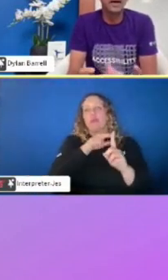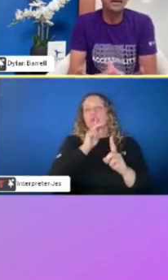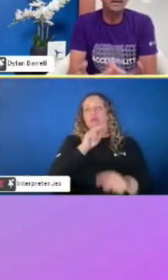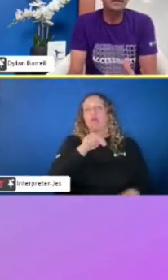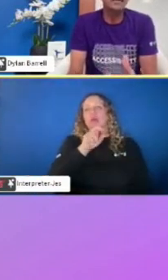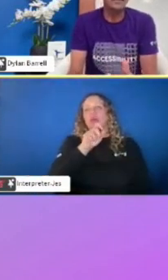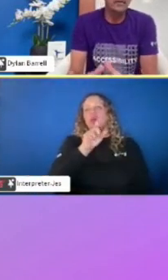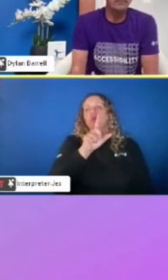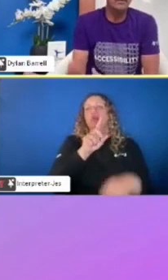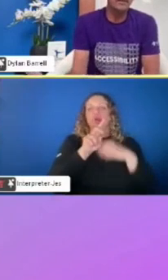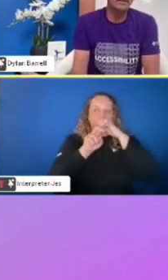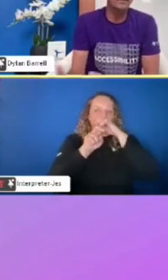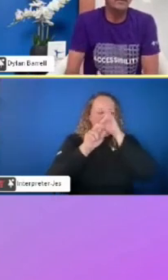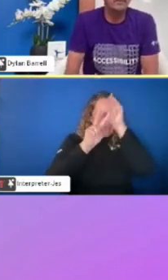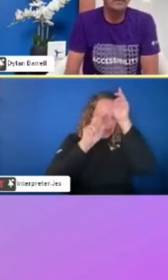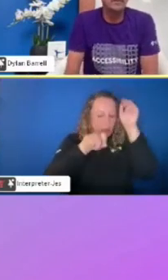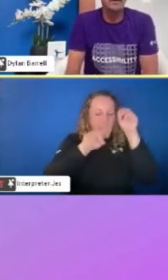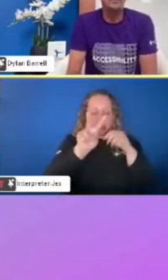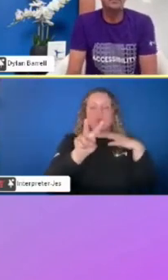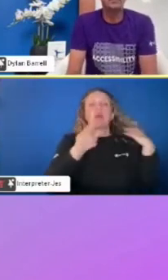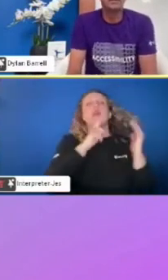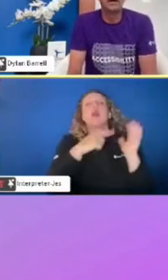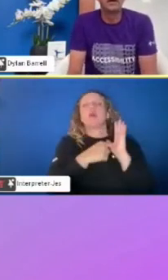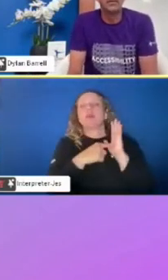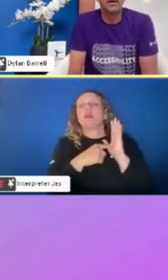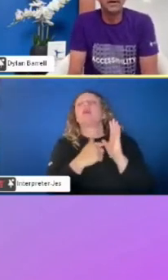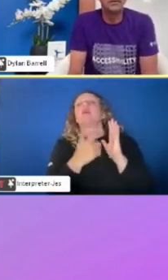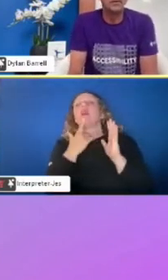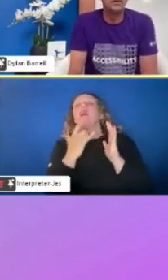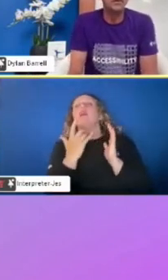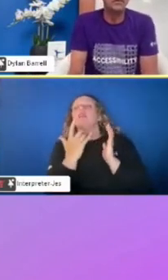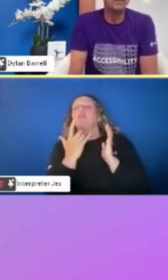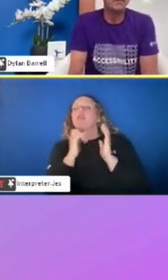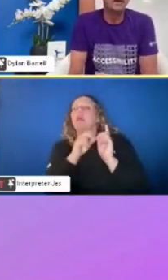and it is a representative implementation of WCAG 2.2.